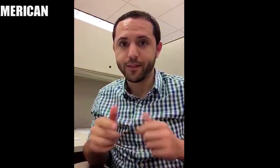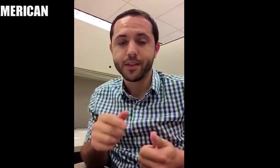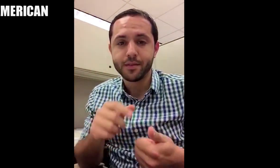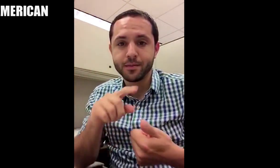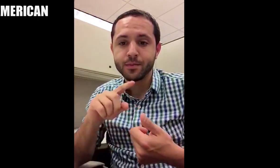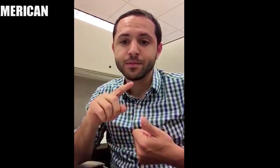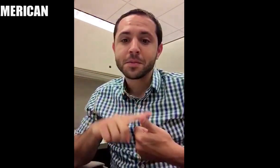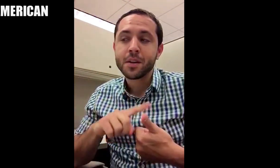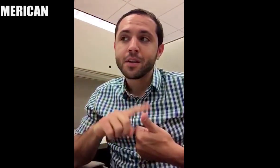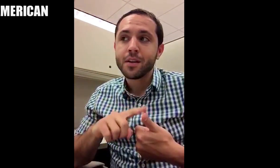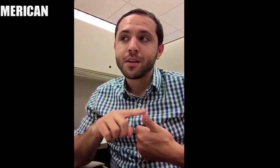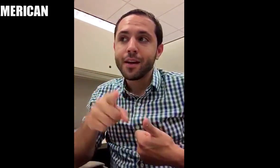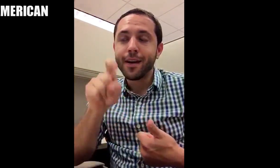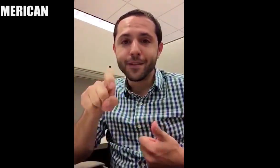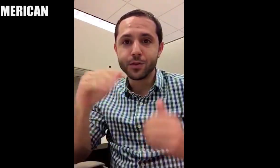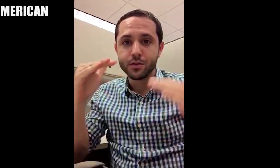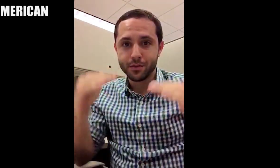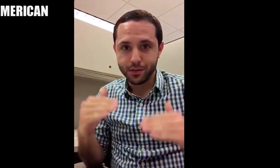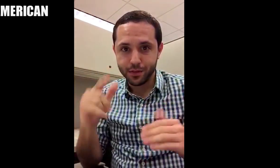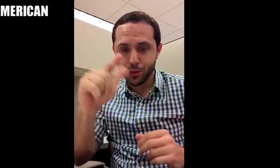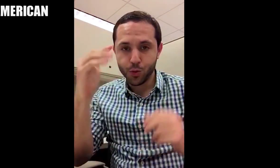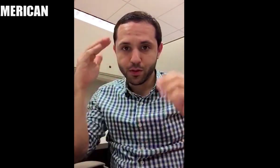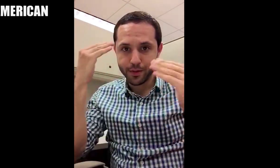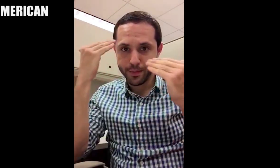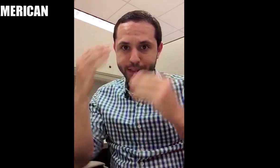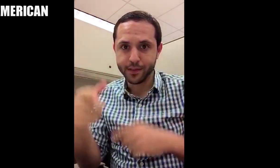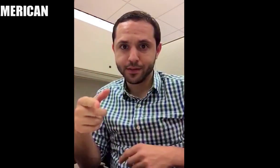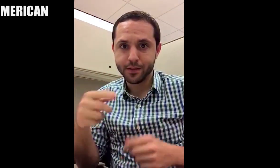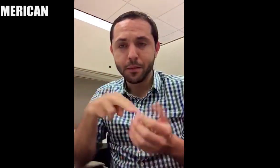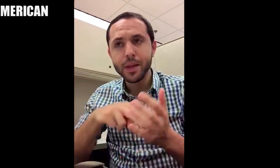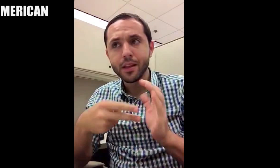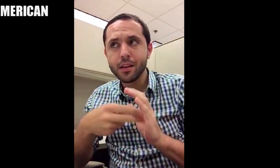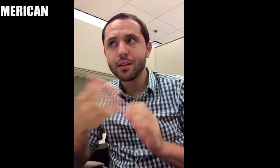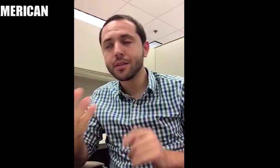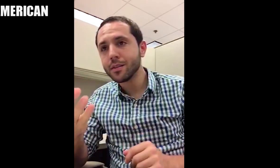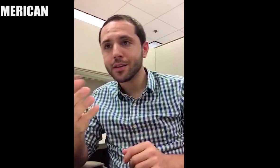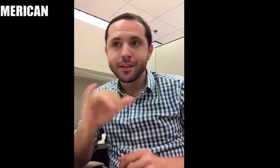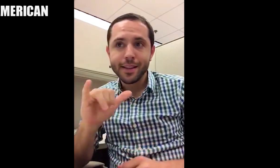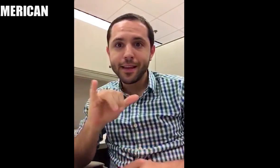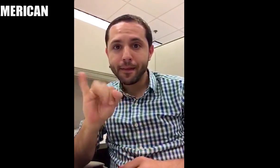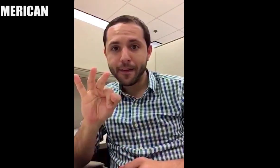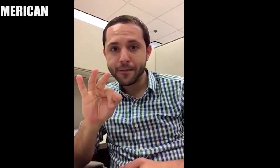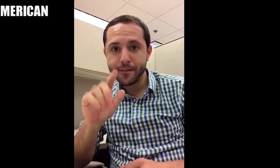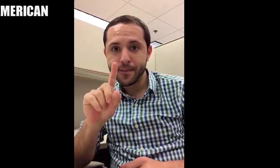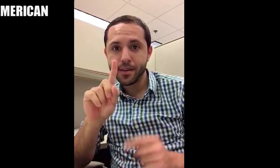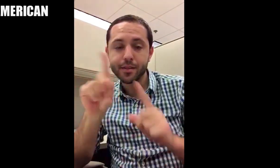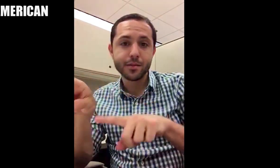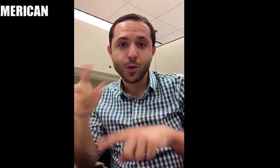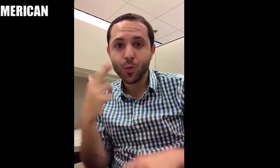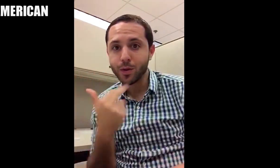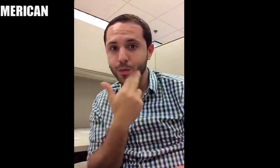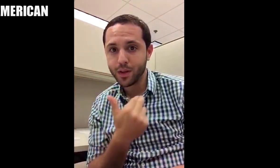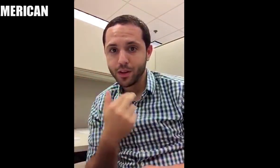You have to lower your expectations What i mean by that is...